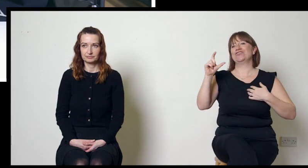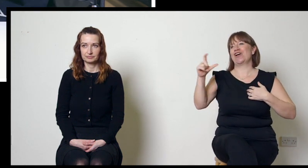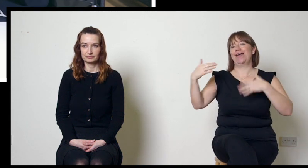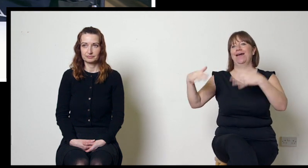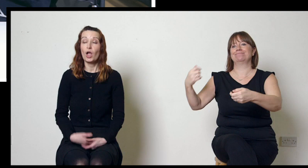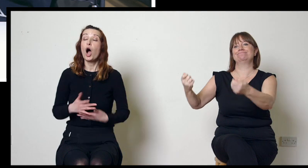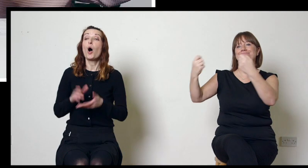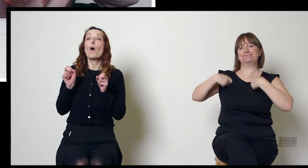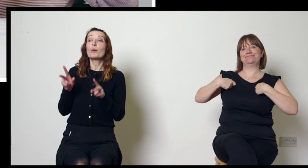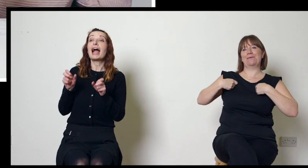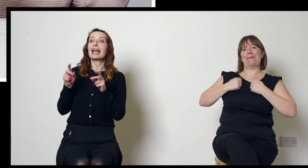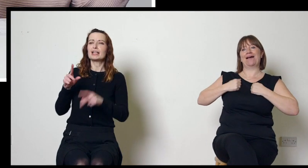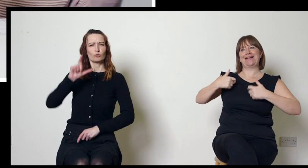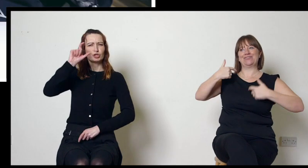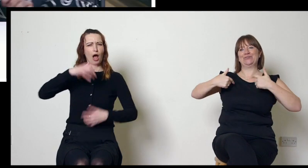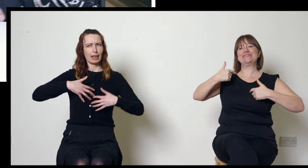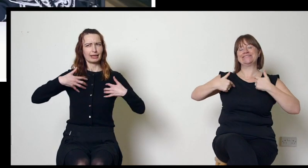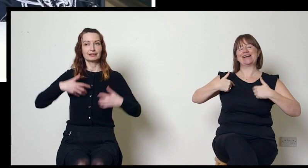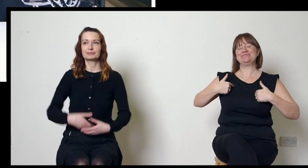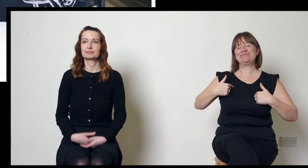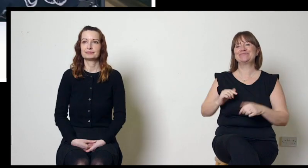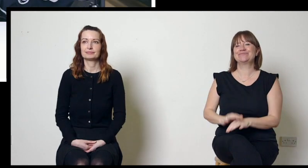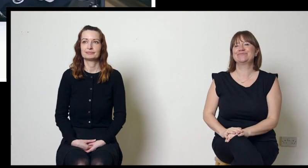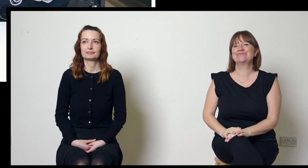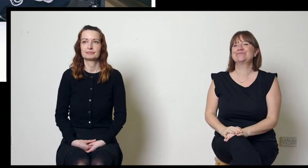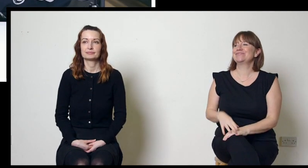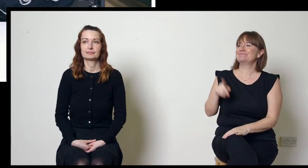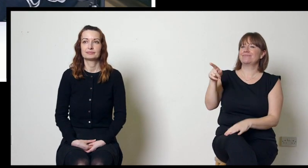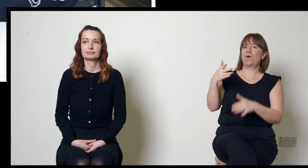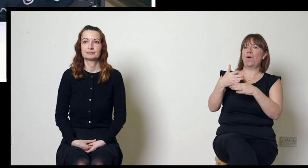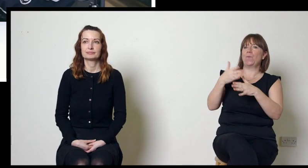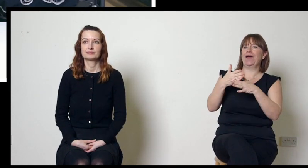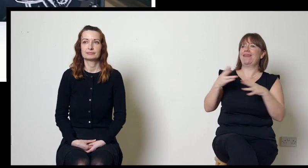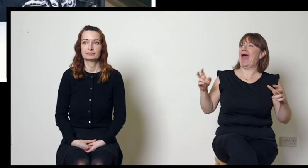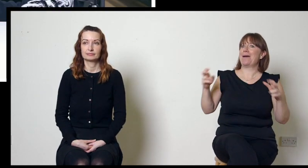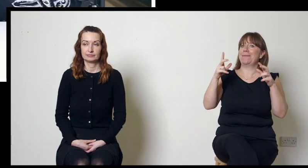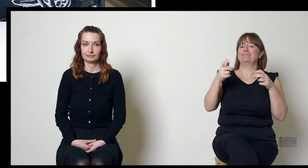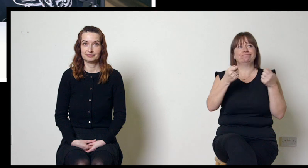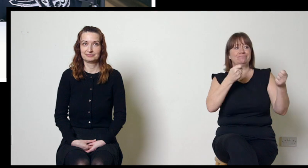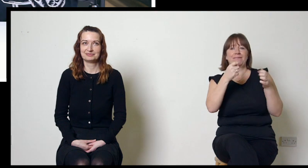Oh ok! So Charley. But anyway, so she works with Amy, who runs Peterborough Deaf Children's Society,